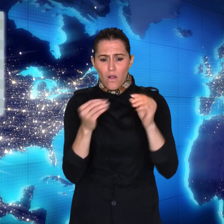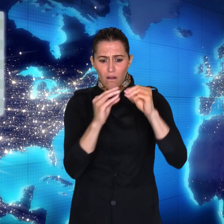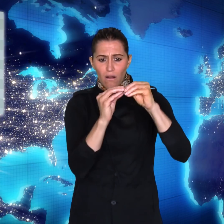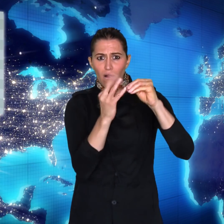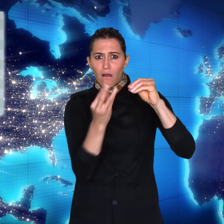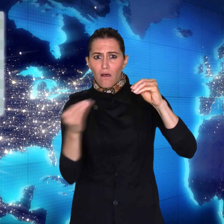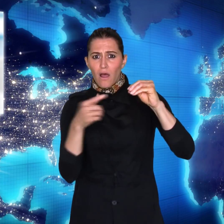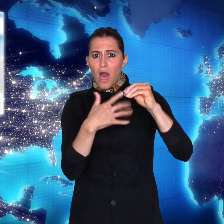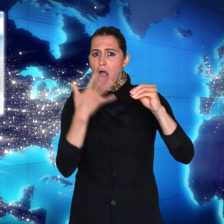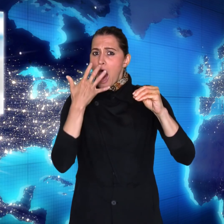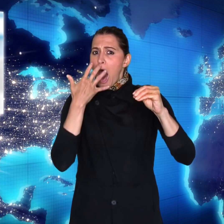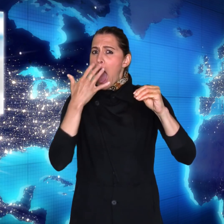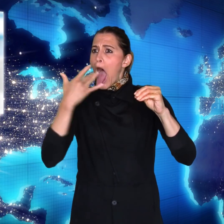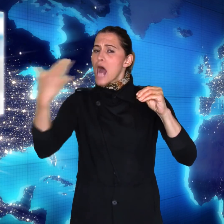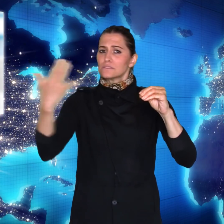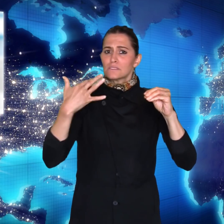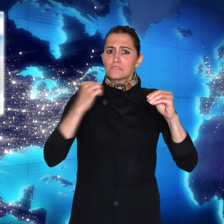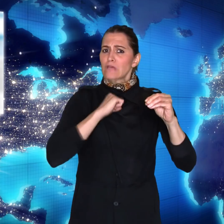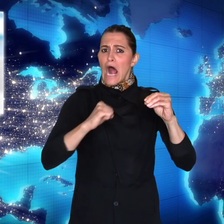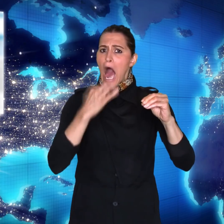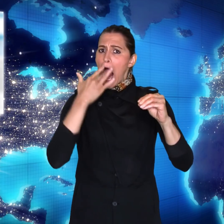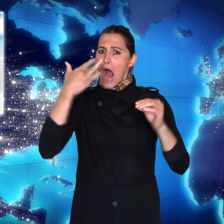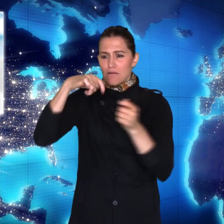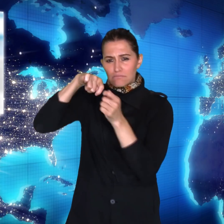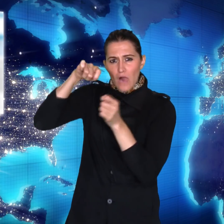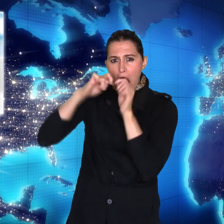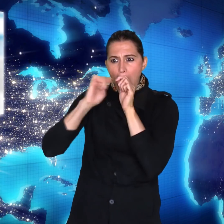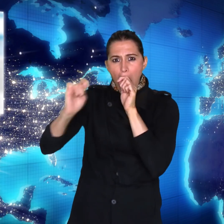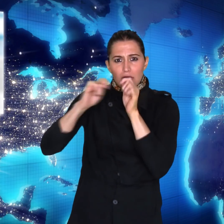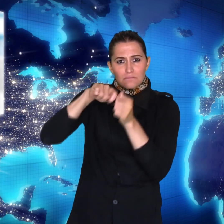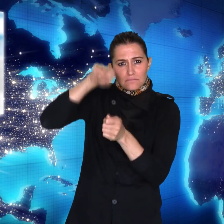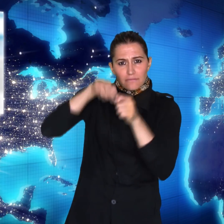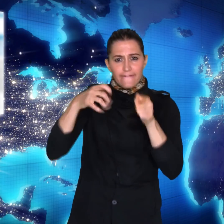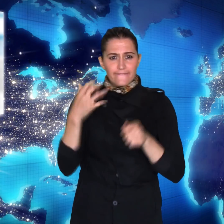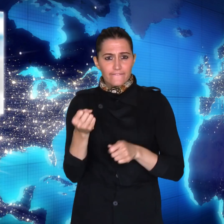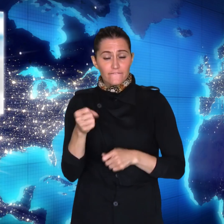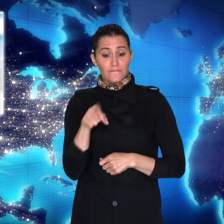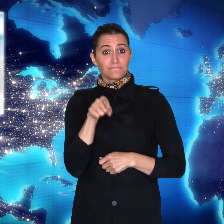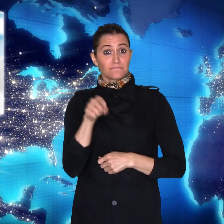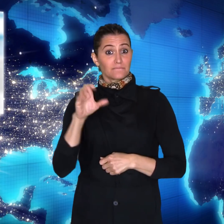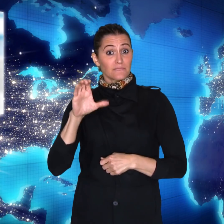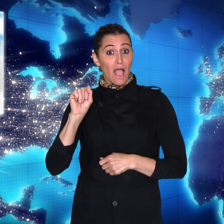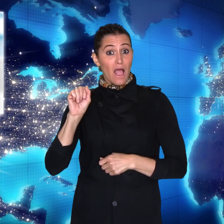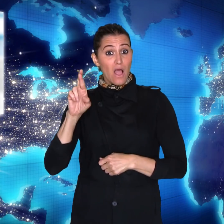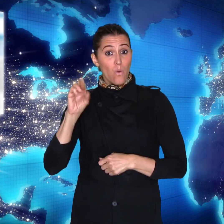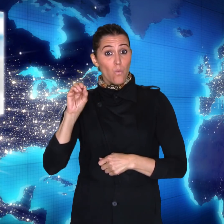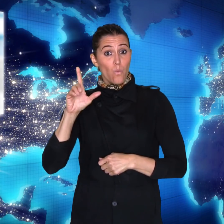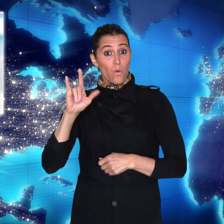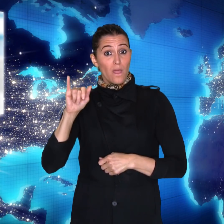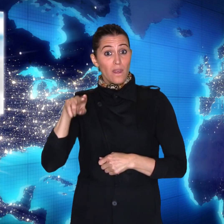million Scoville heat units, the